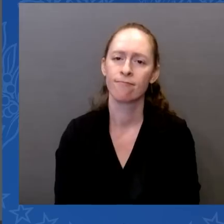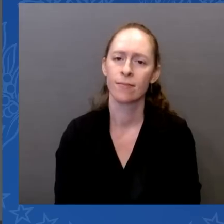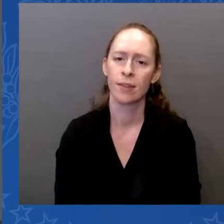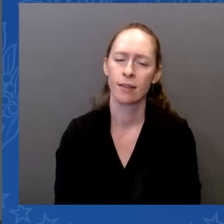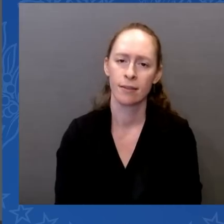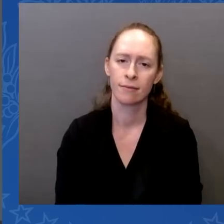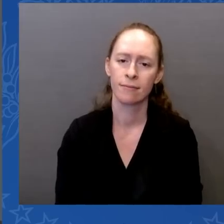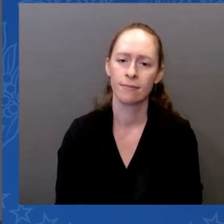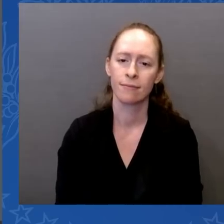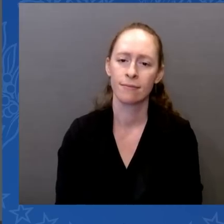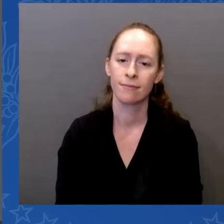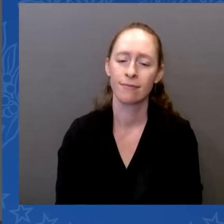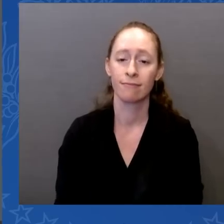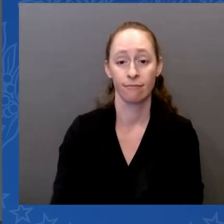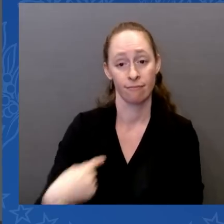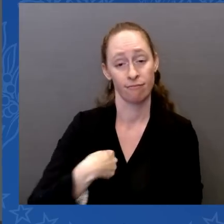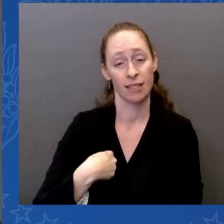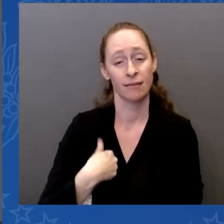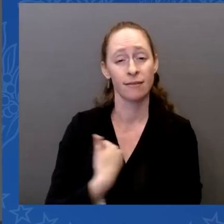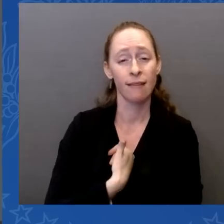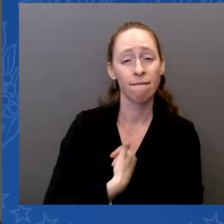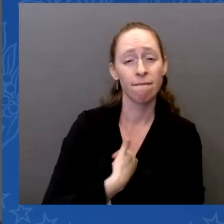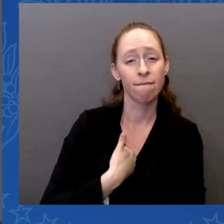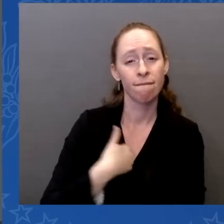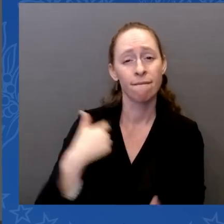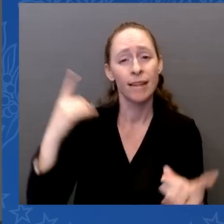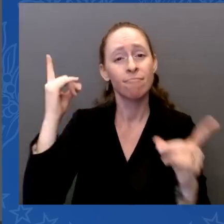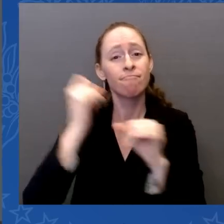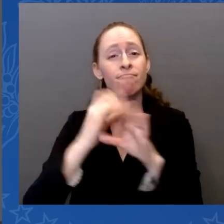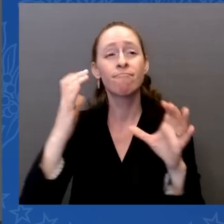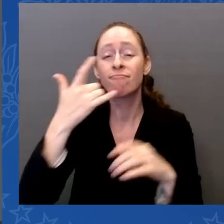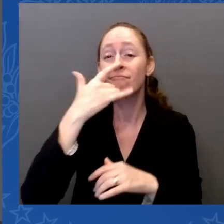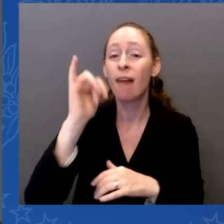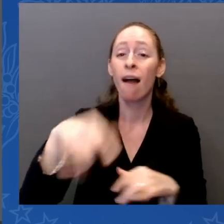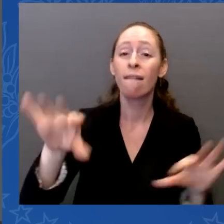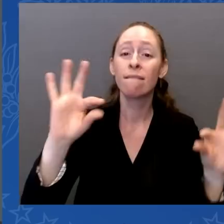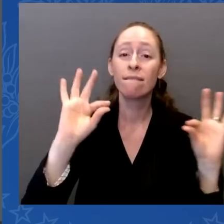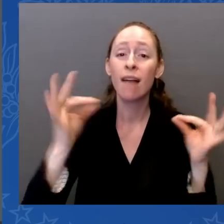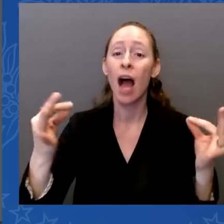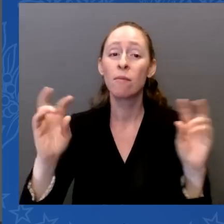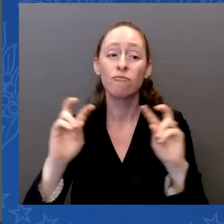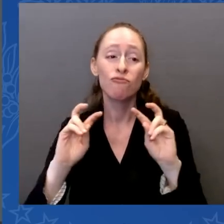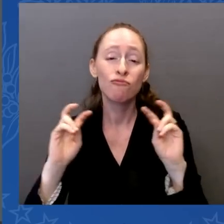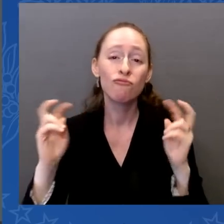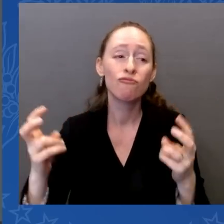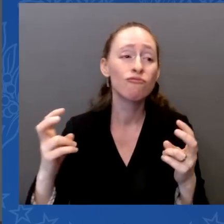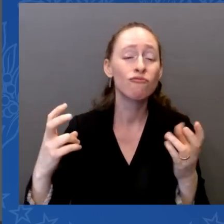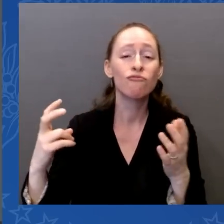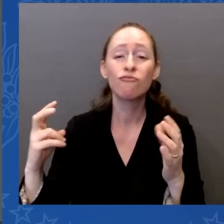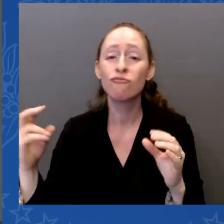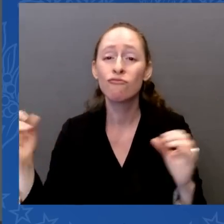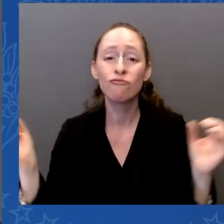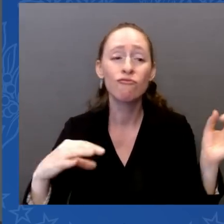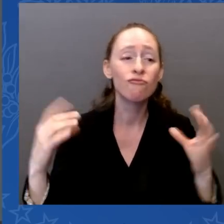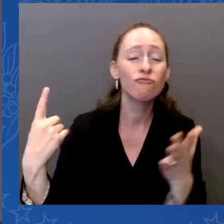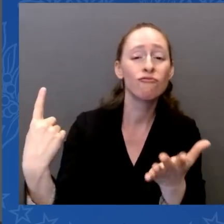How much -- how much are your monthly bills; how much do you have to pay for the necessities; and will there be enough at the end of the month